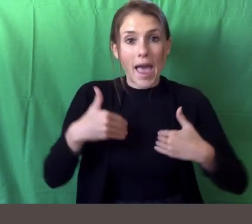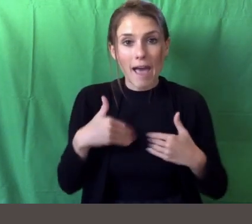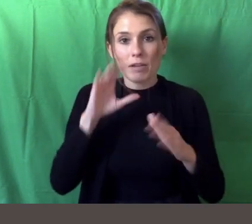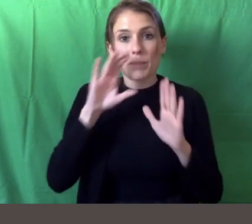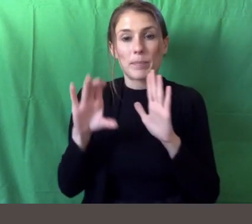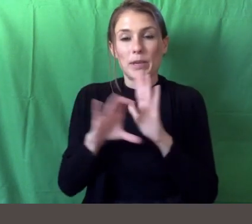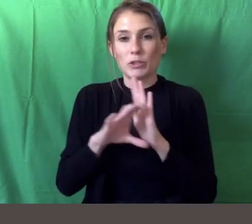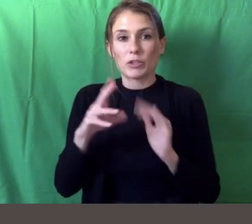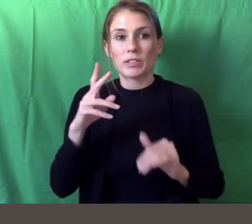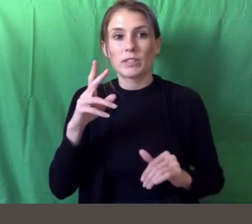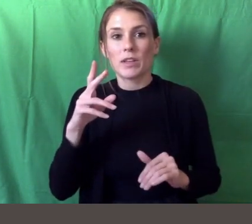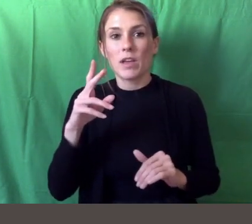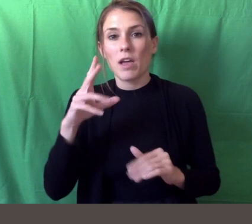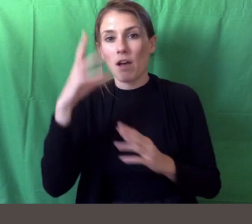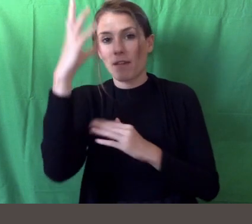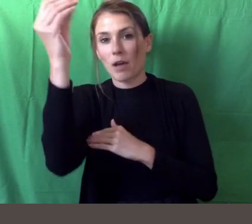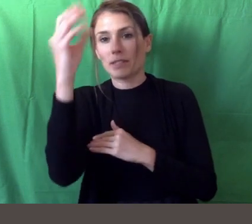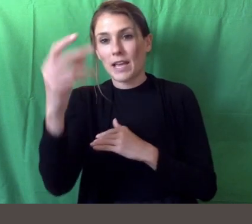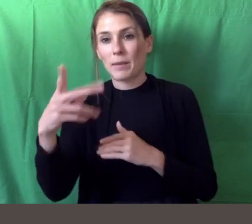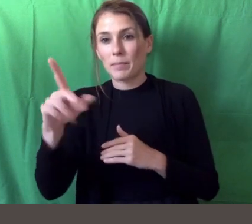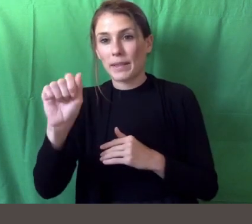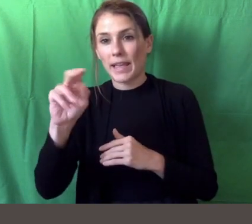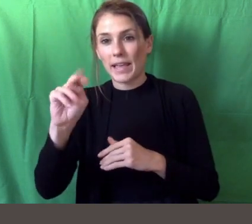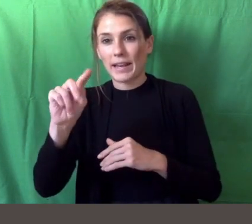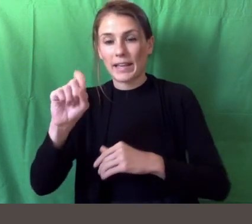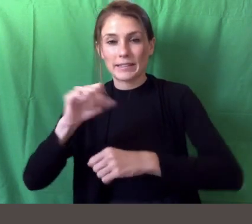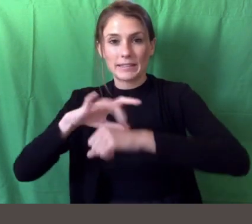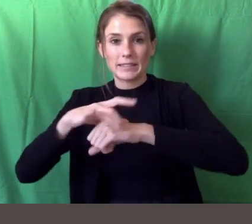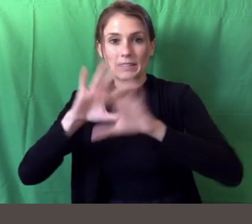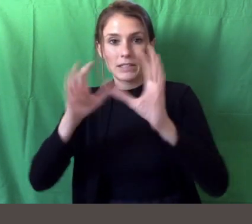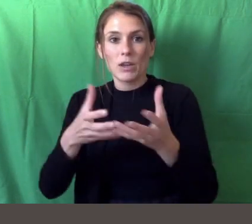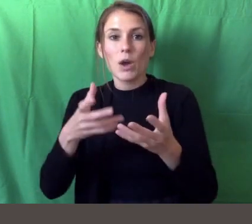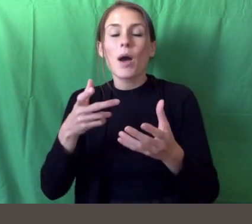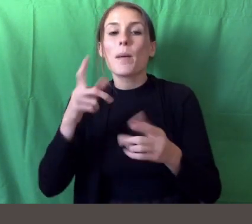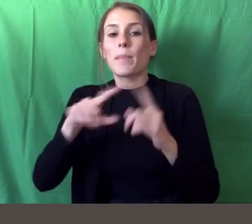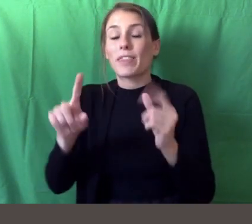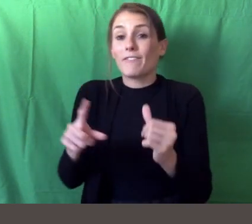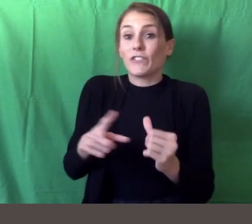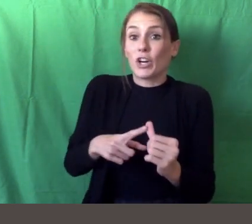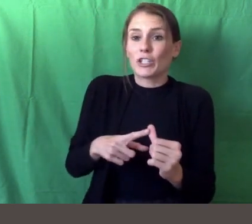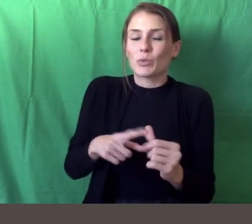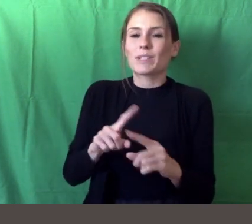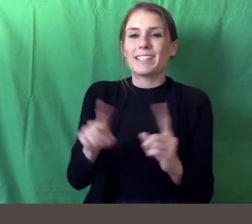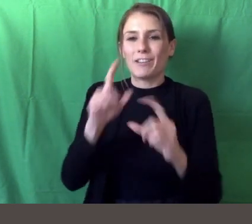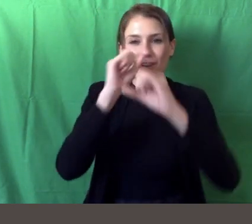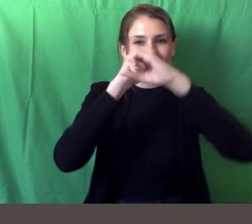However, the very first pictures of exoplanets were taken by a different telescope in 2014,